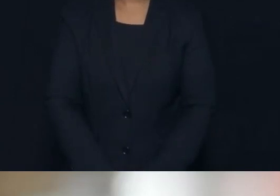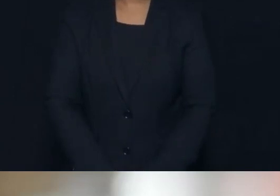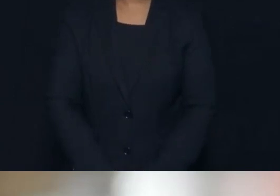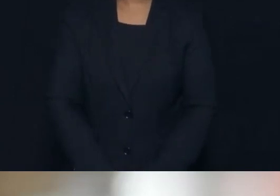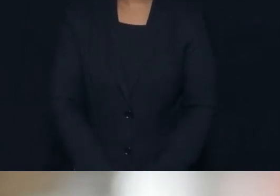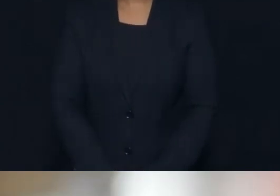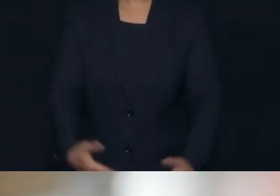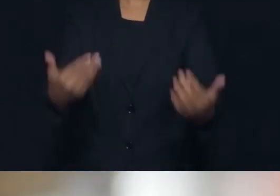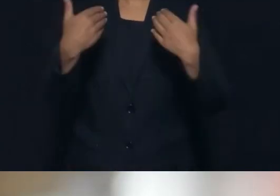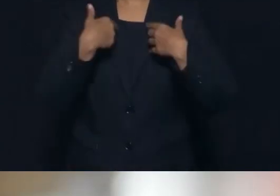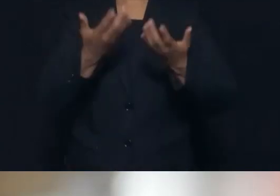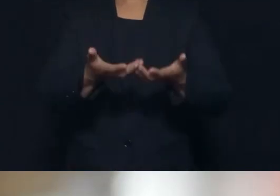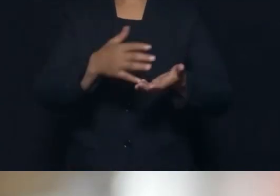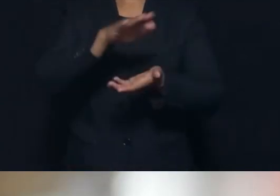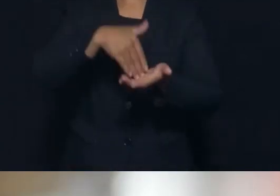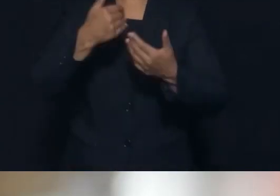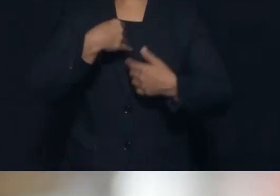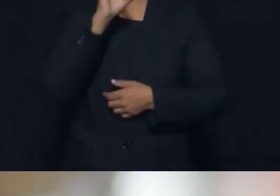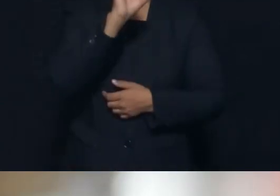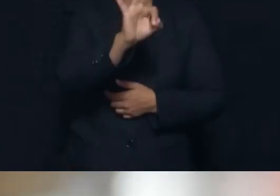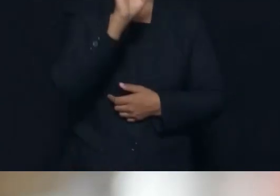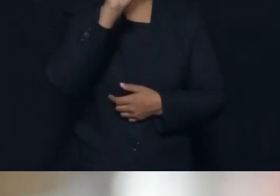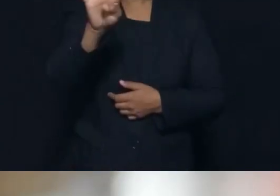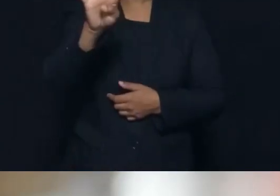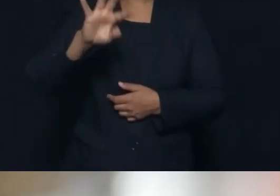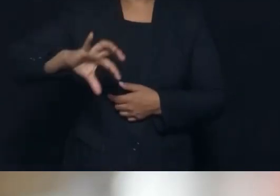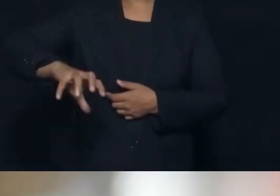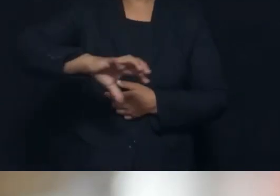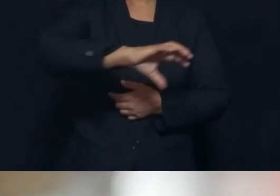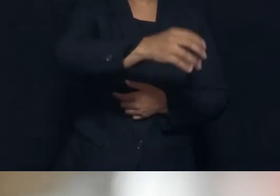Money needs to be used for persons with disabilities. I think the EU clarifies.